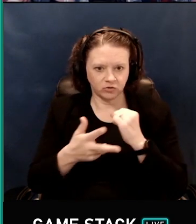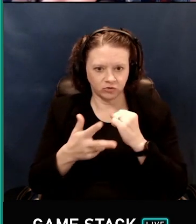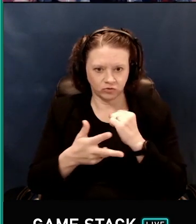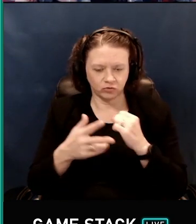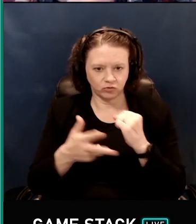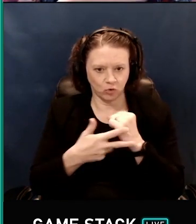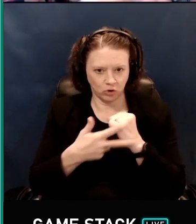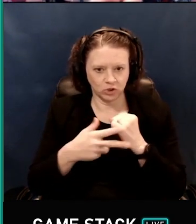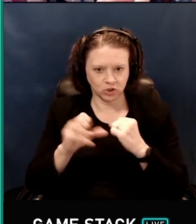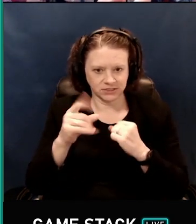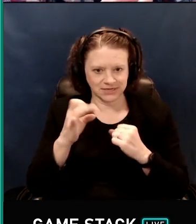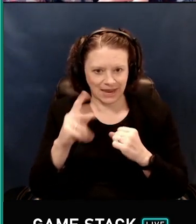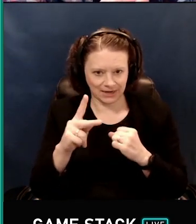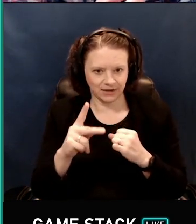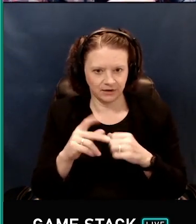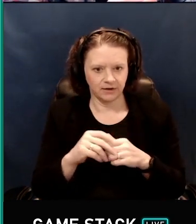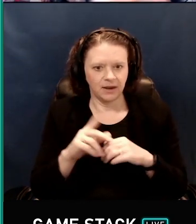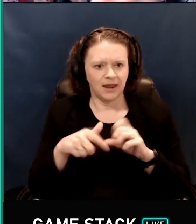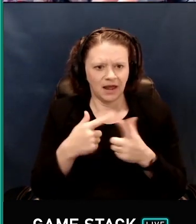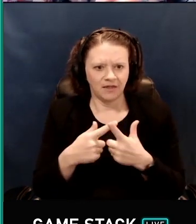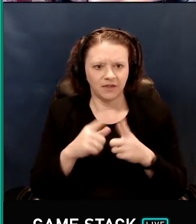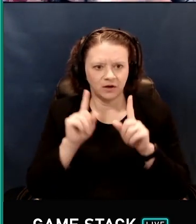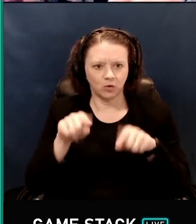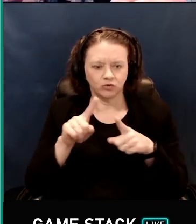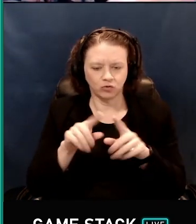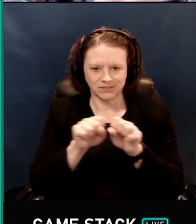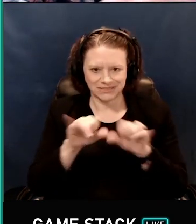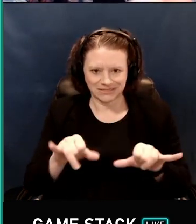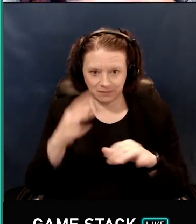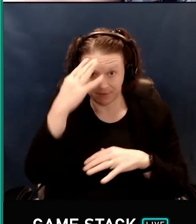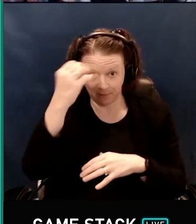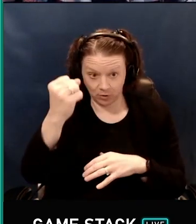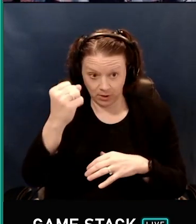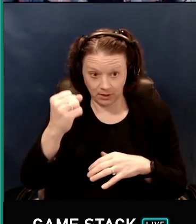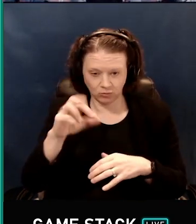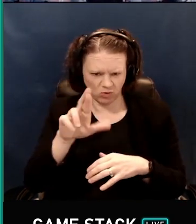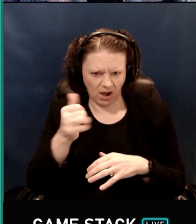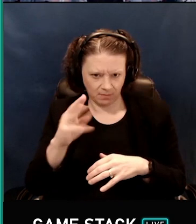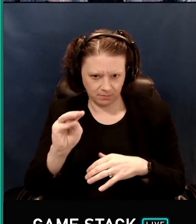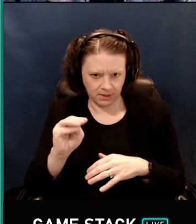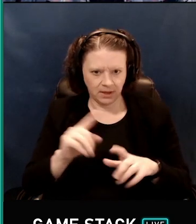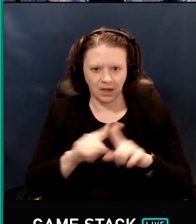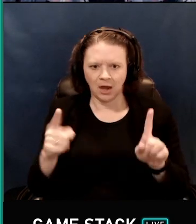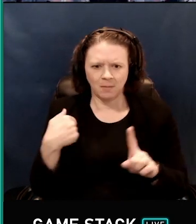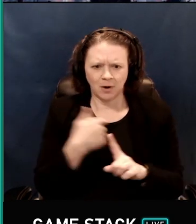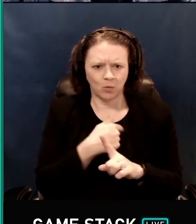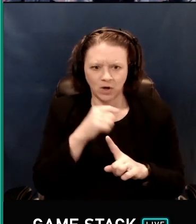but at this point you're not going to do the decompression. What's going to happen is you're just going to do the copy directly to the GPU first.